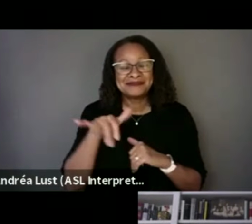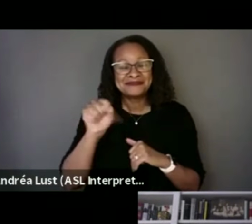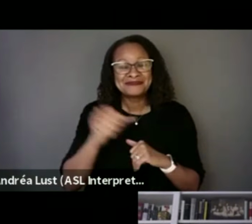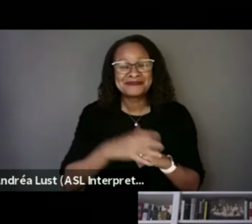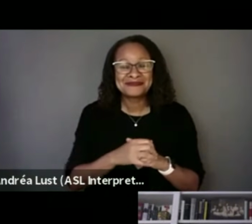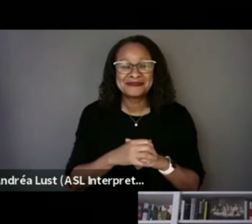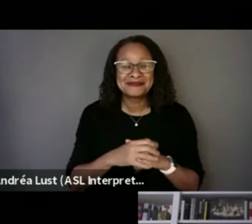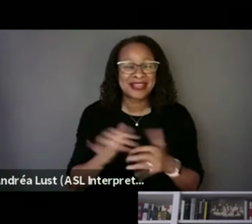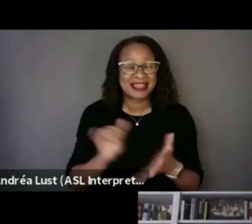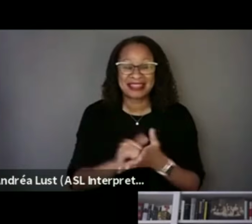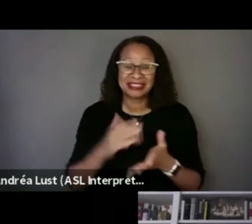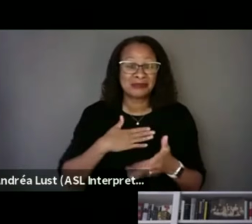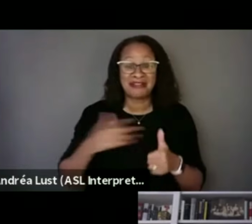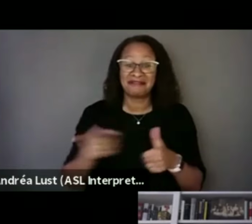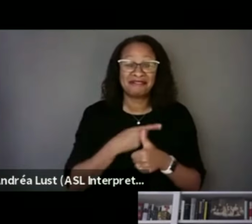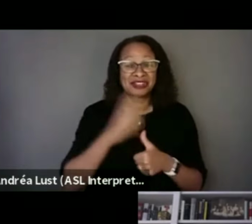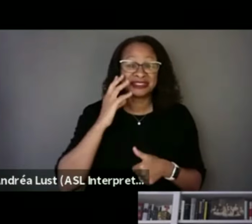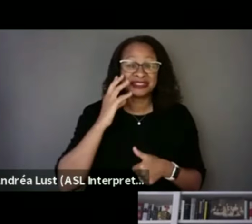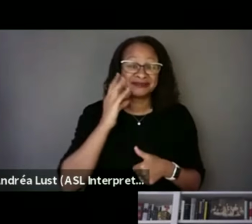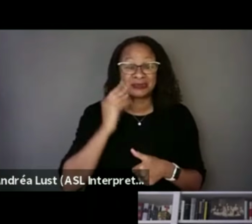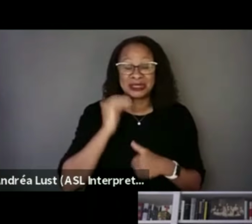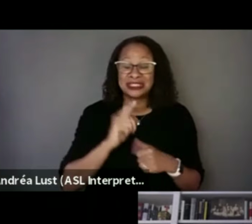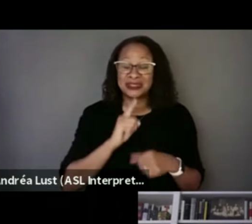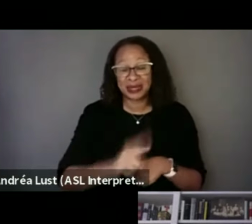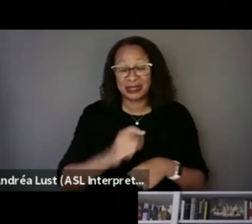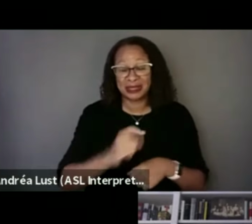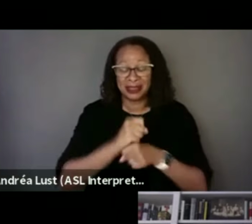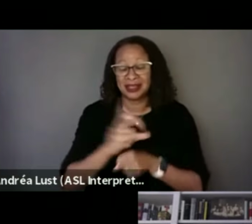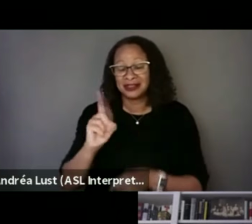My first, my first like